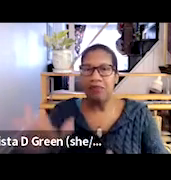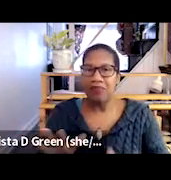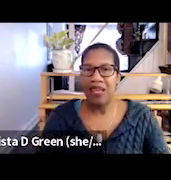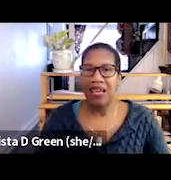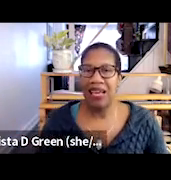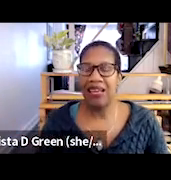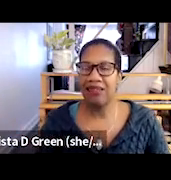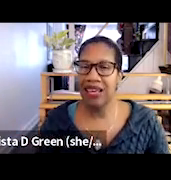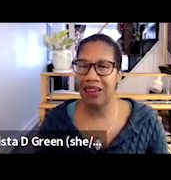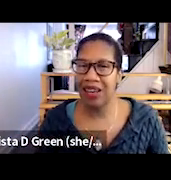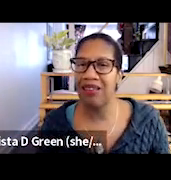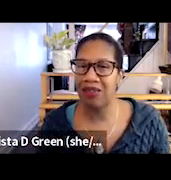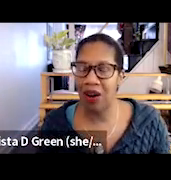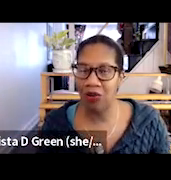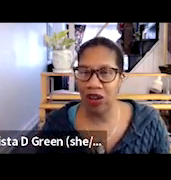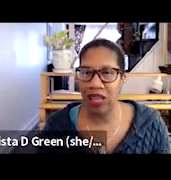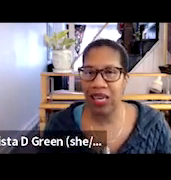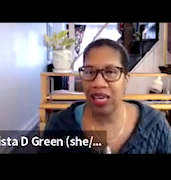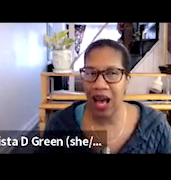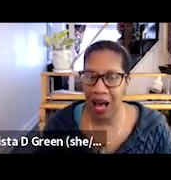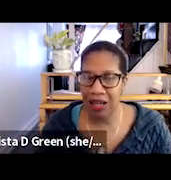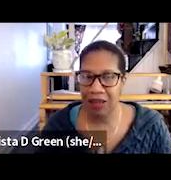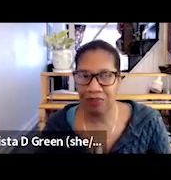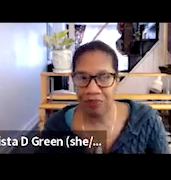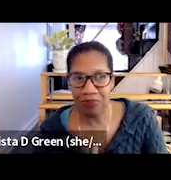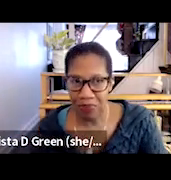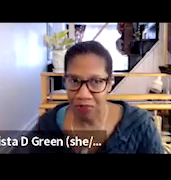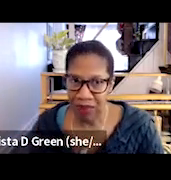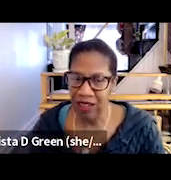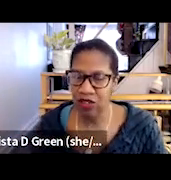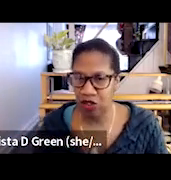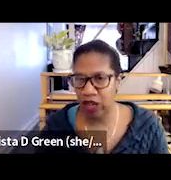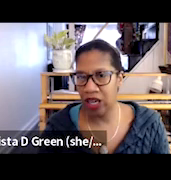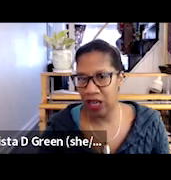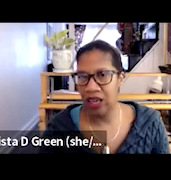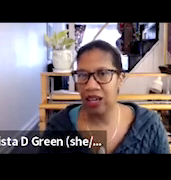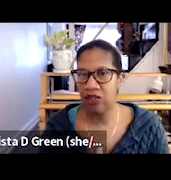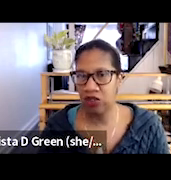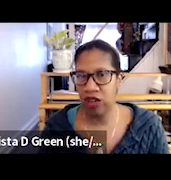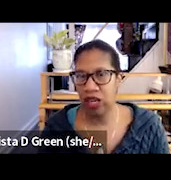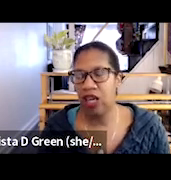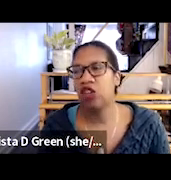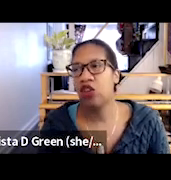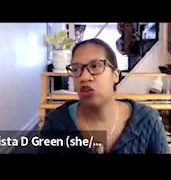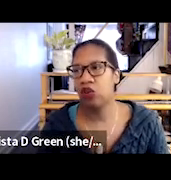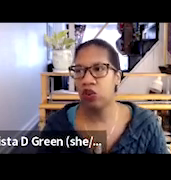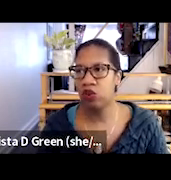If it is a really, it tricky. It is tricky.